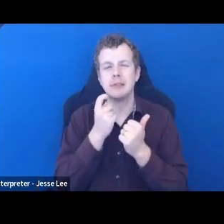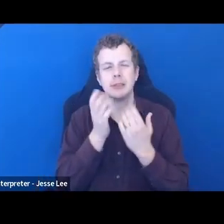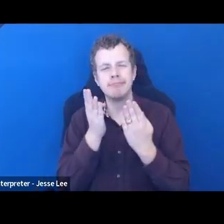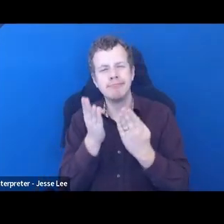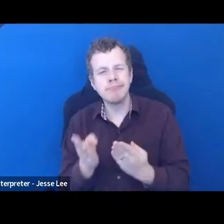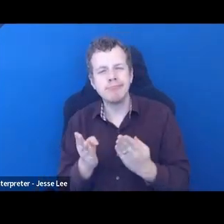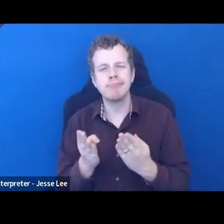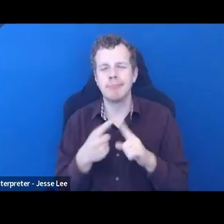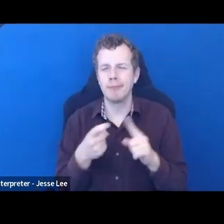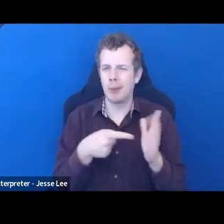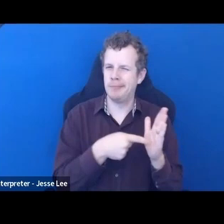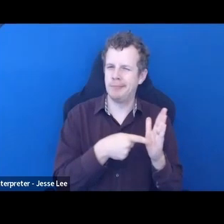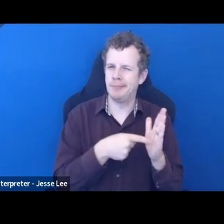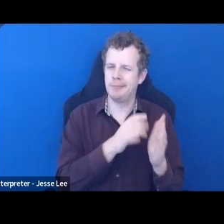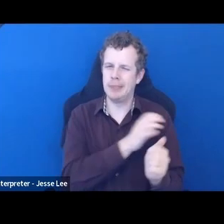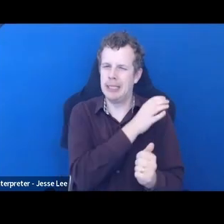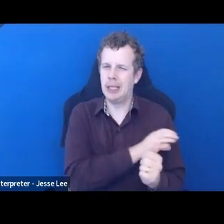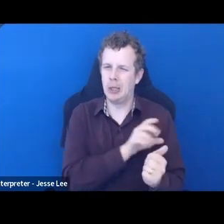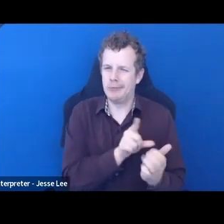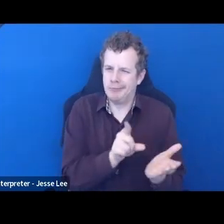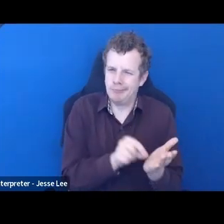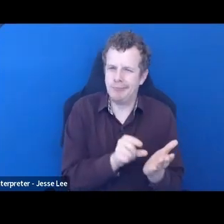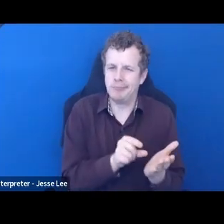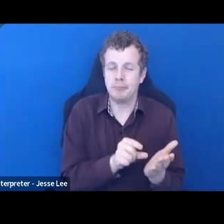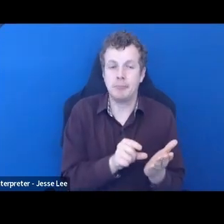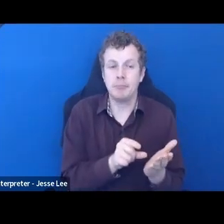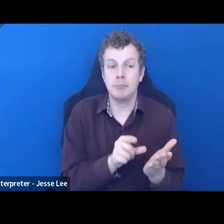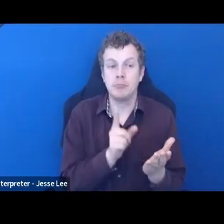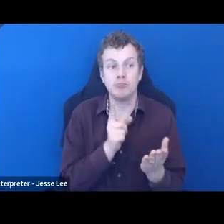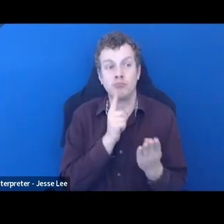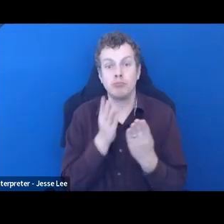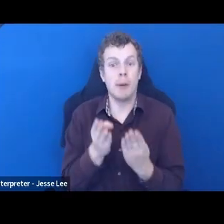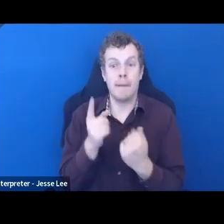It's been recommended to - so for these children especially in the case